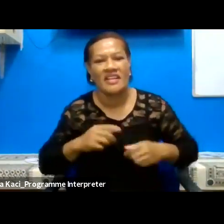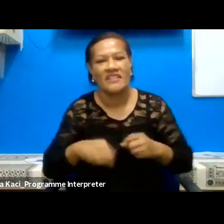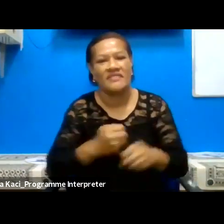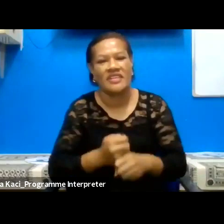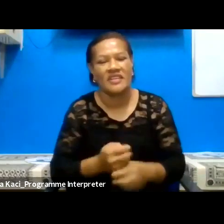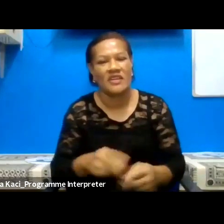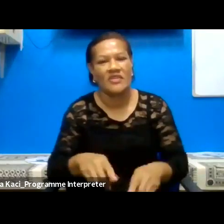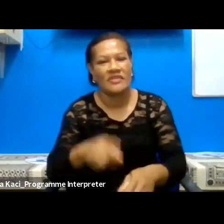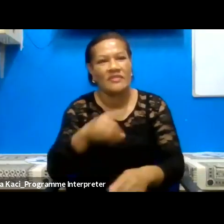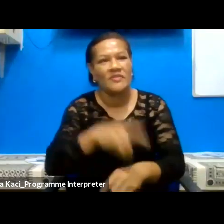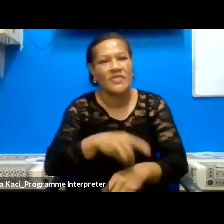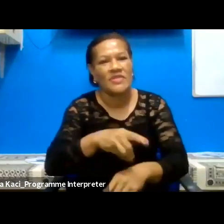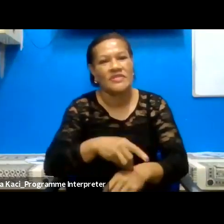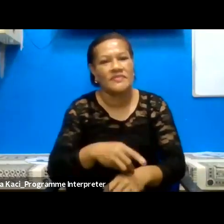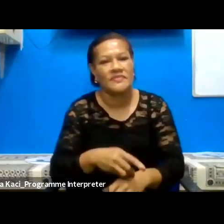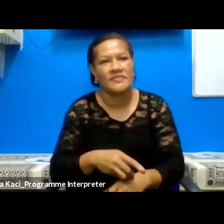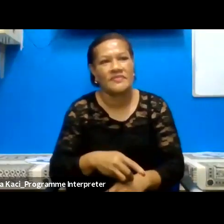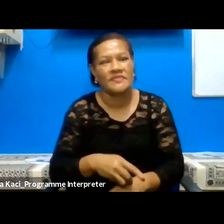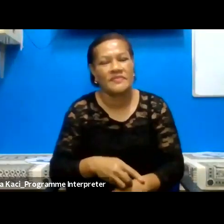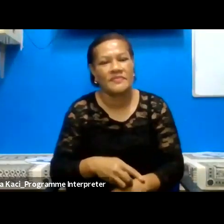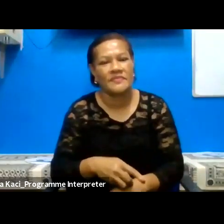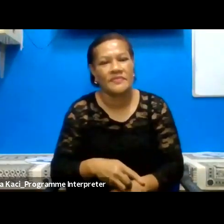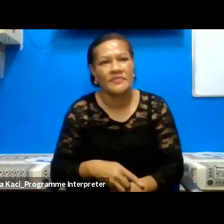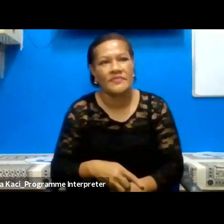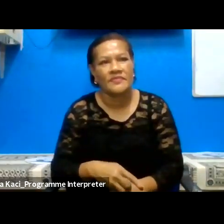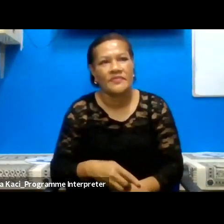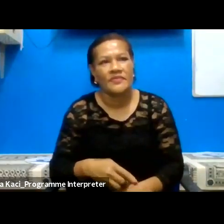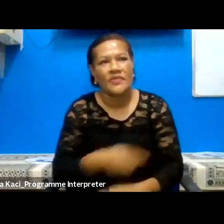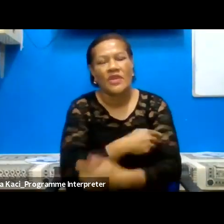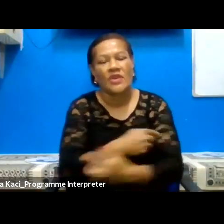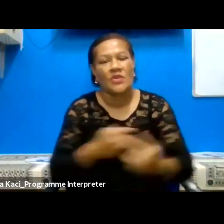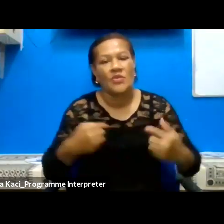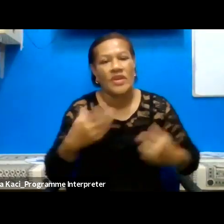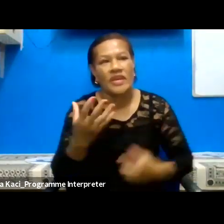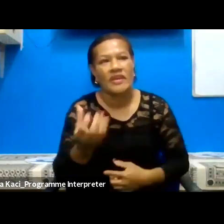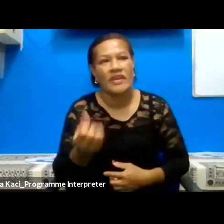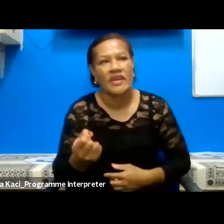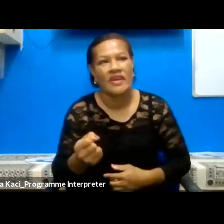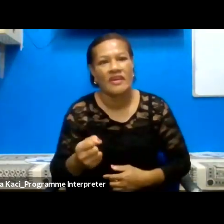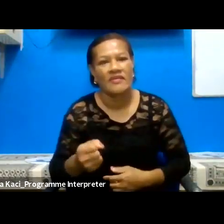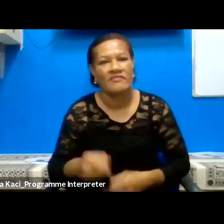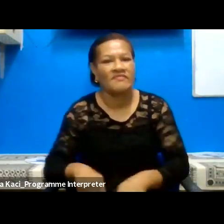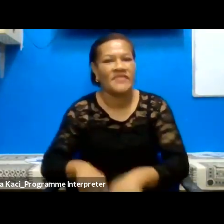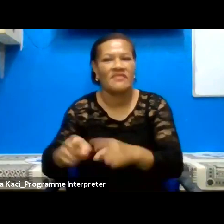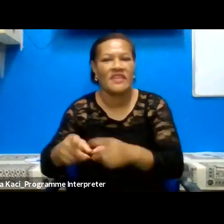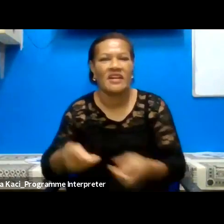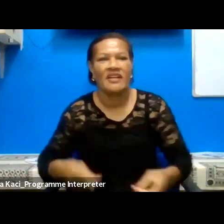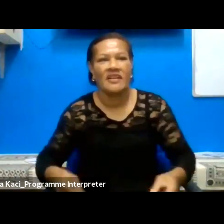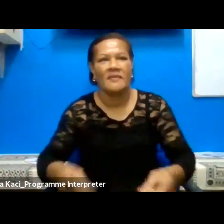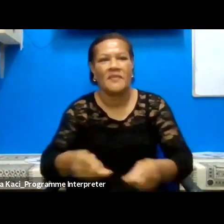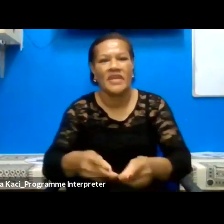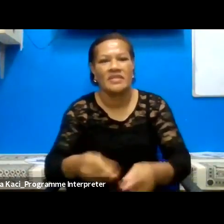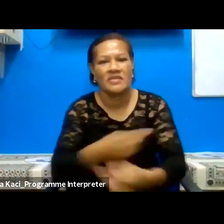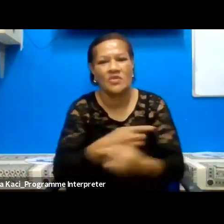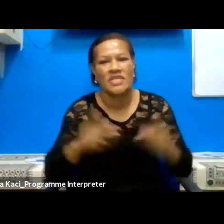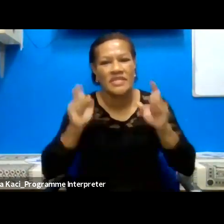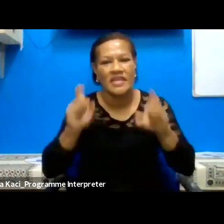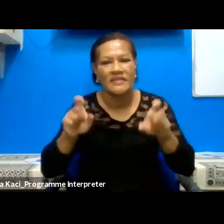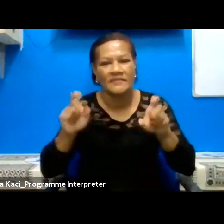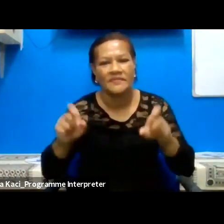number four and number ten. Number four is quality education for all and at the